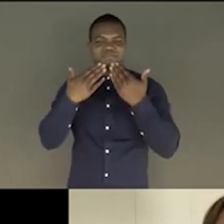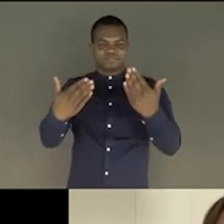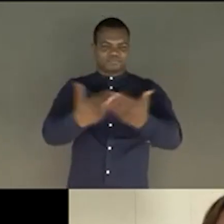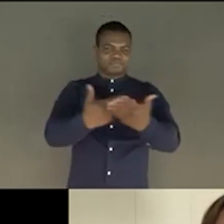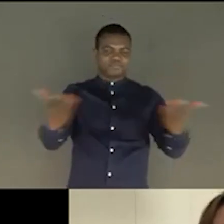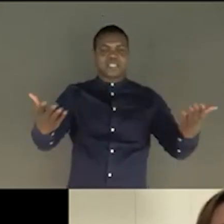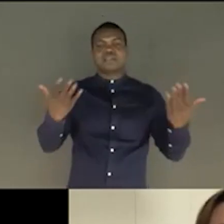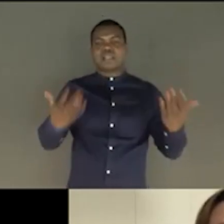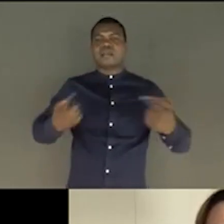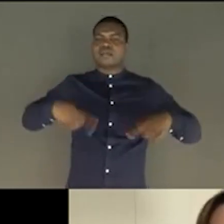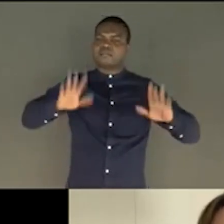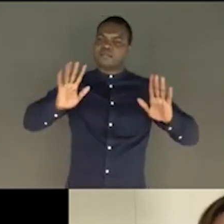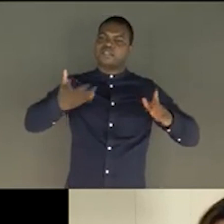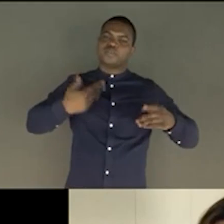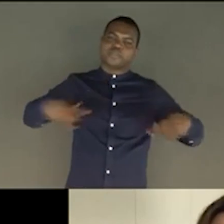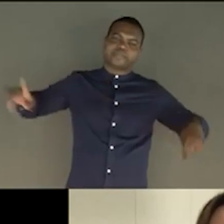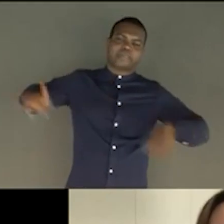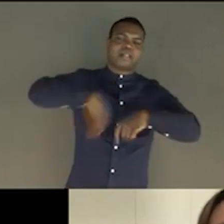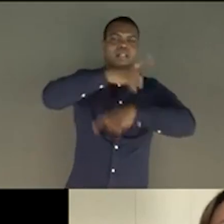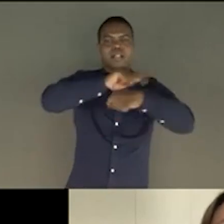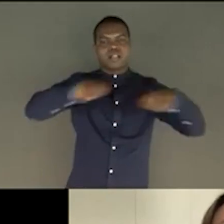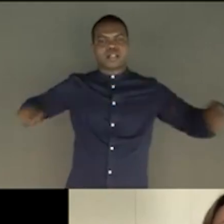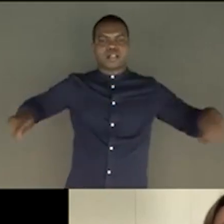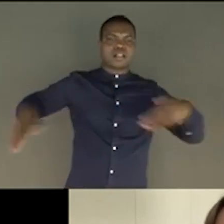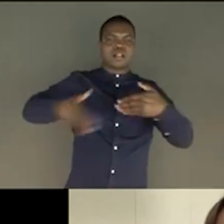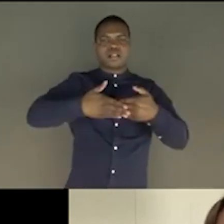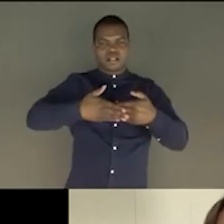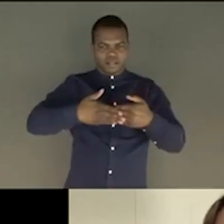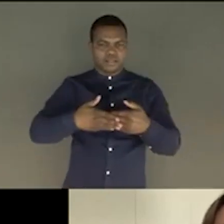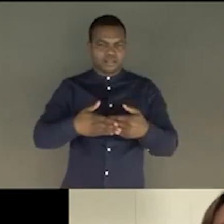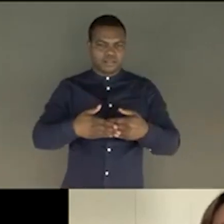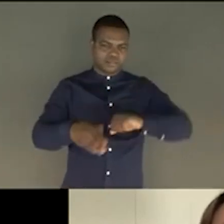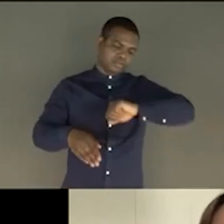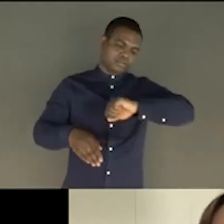Thank you to Alberto, to Alejandro, of course, for giving us this fantastic